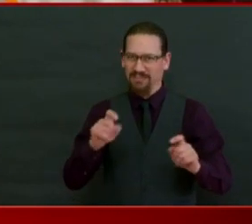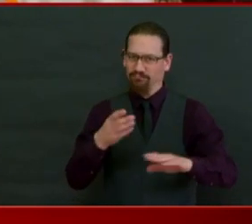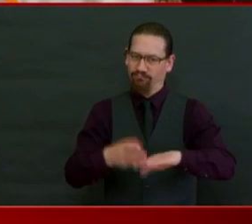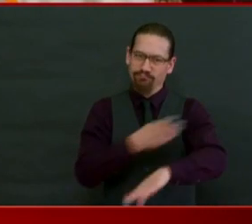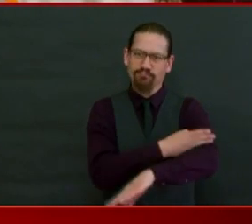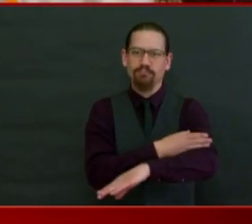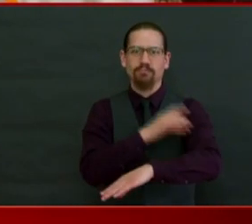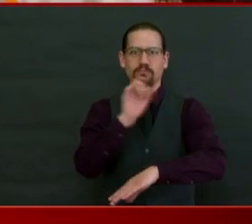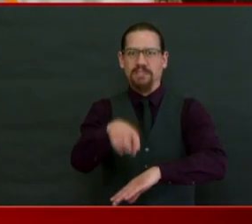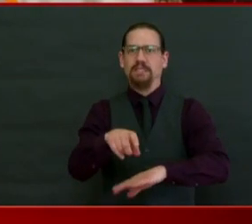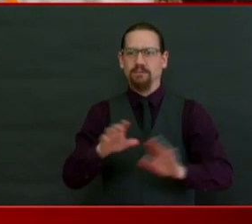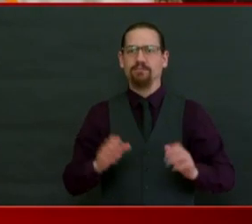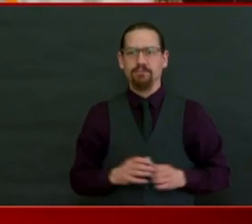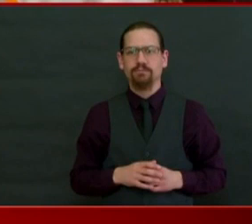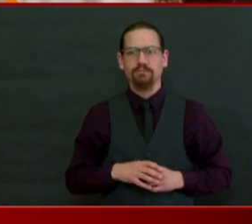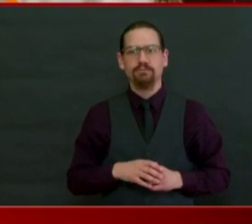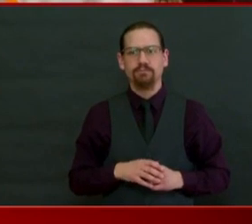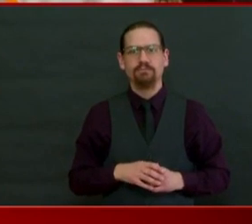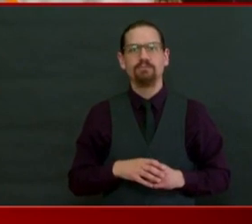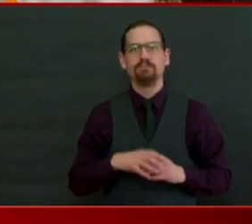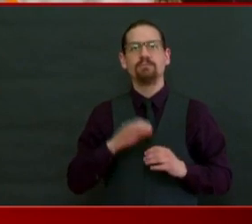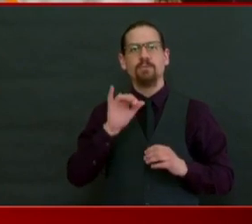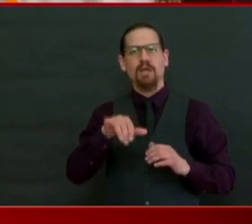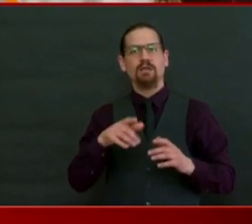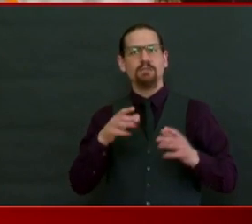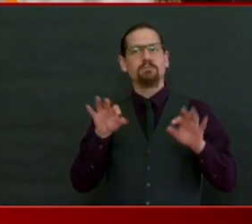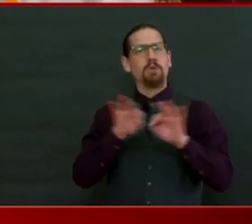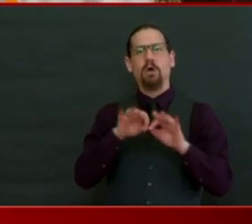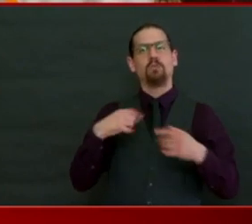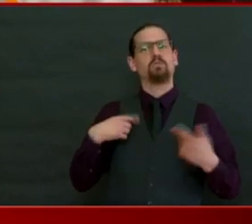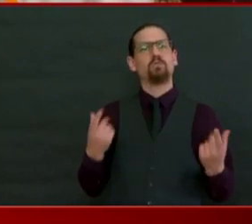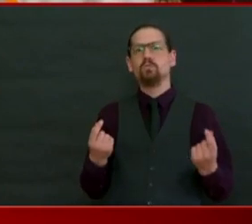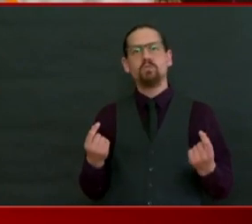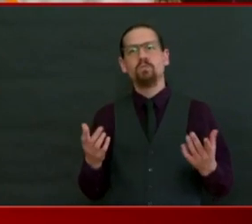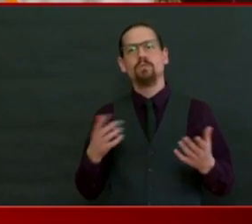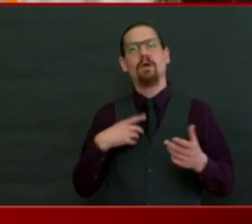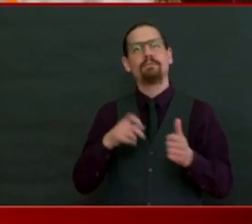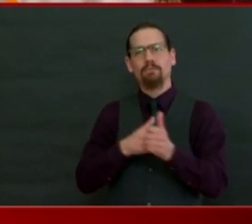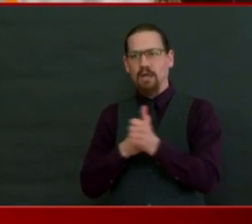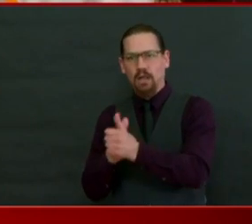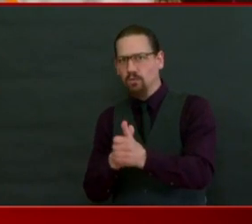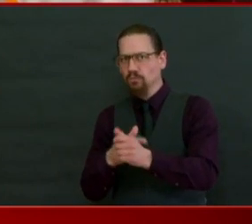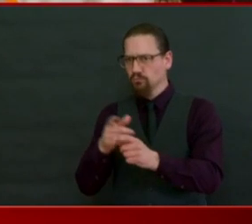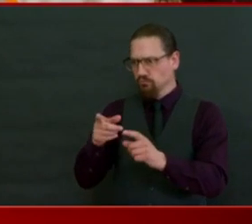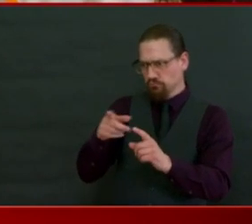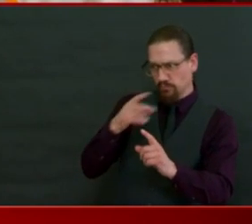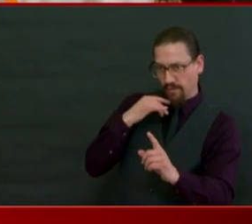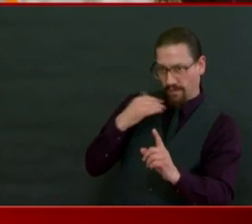HAVING SYMPTOMS IS A KEY TO GET THE BEST RESULTS AND WE WANT TO MAKE SURE THAT WE CAN CONTINUE